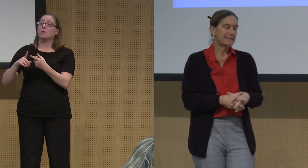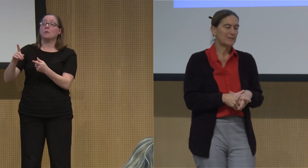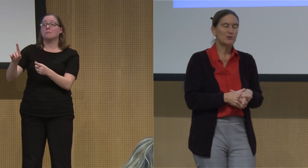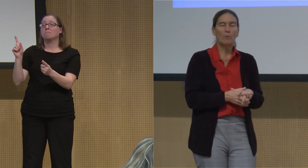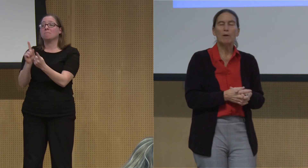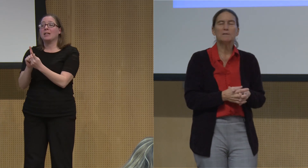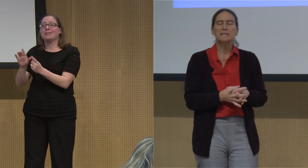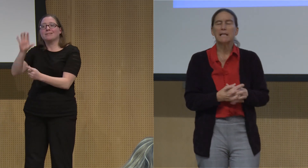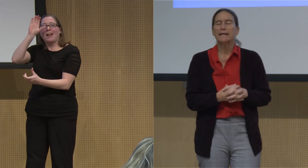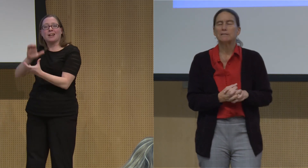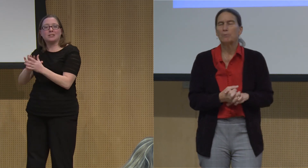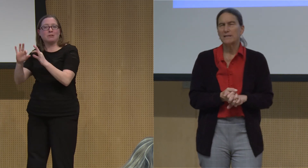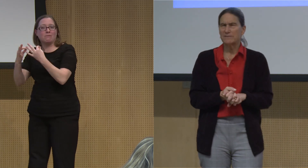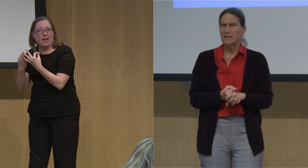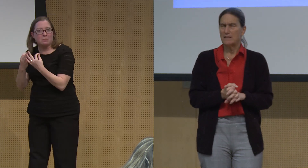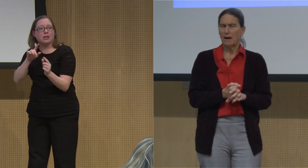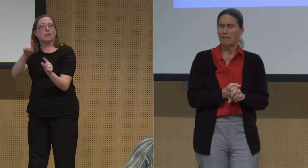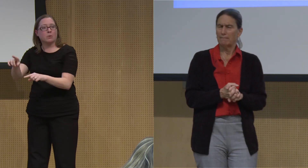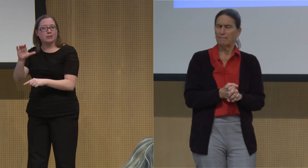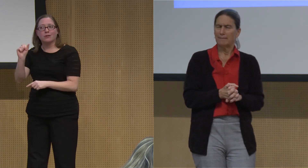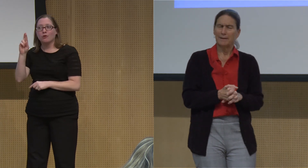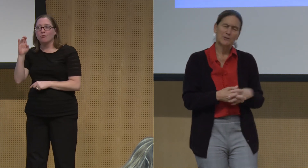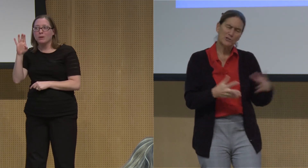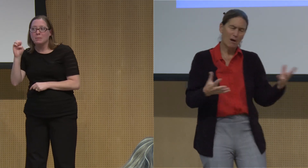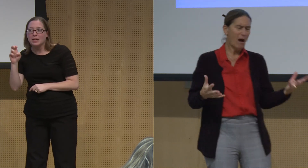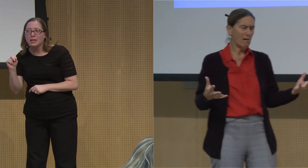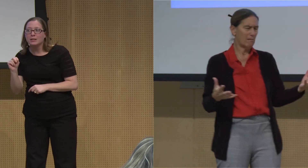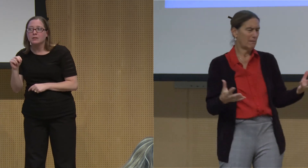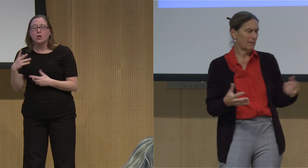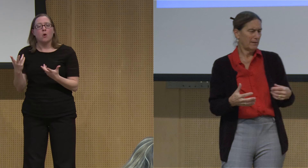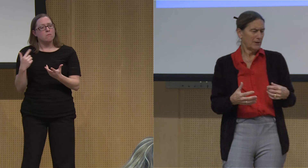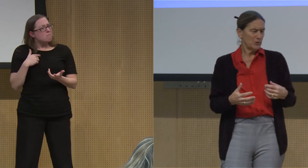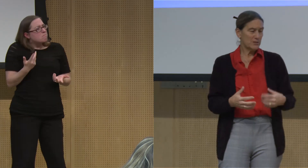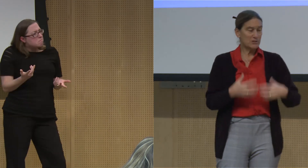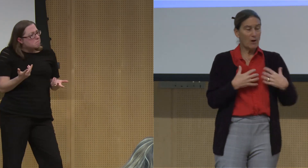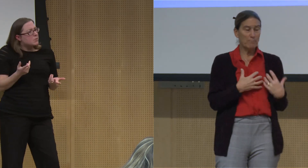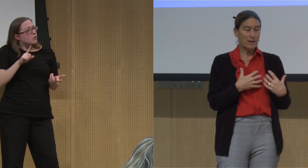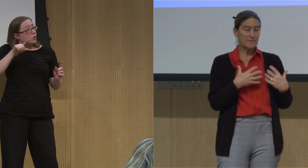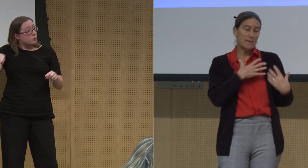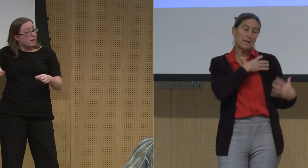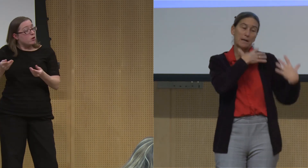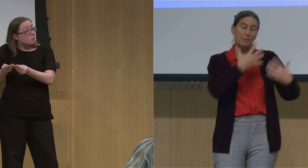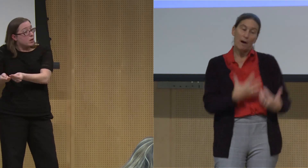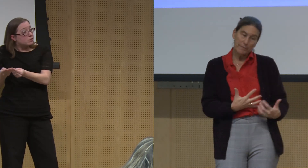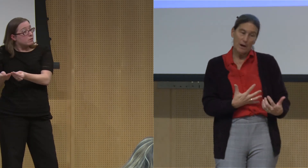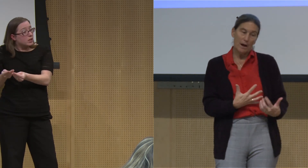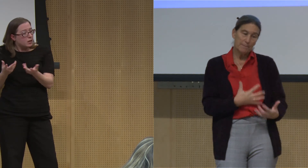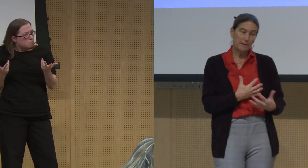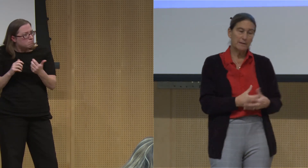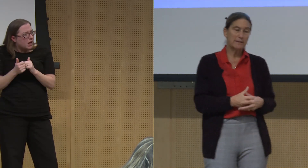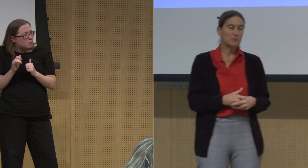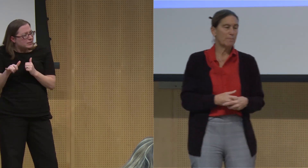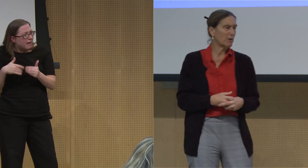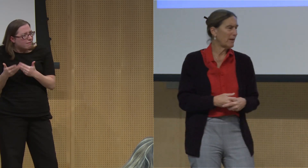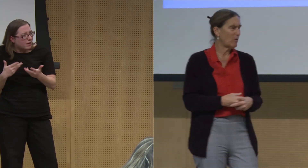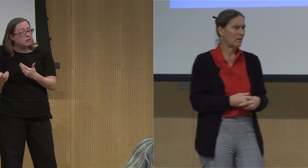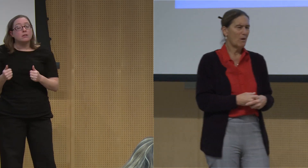"SO WHAT IT WAS LIKE TO BREASTFEED THERE?" AND SHE SAID, "OH!" SHE SAID, "SO I'M BREASTFEEDING, "AND I'M COVERED UP, AND THESE WOMEN ARE, LIKE,